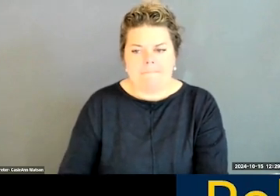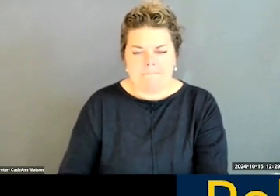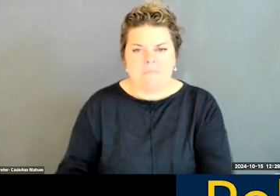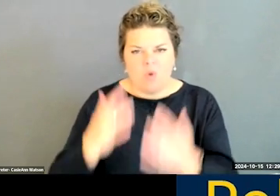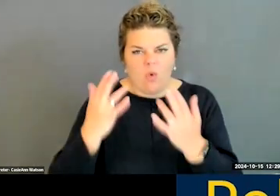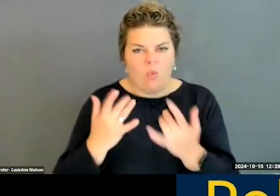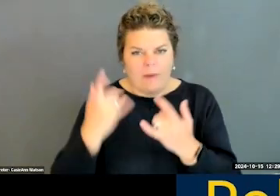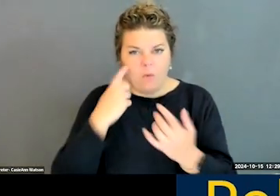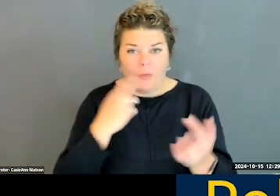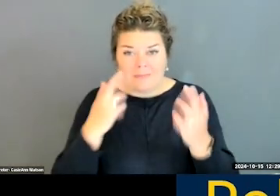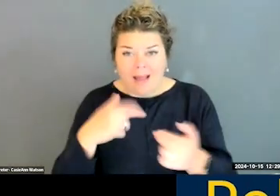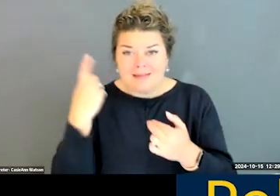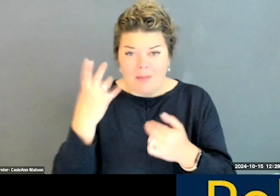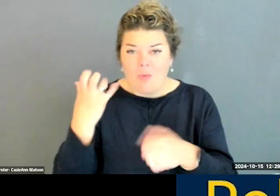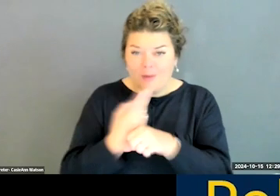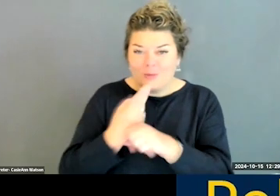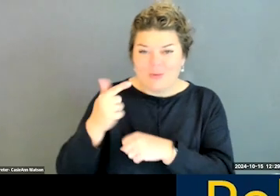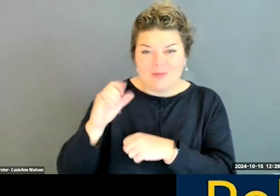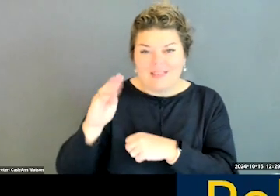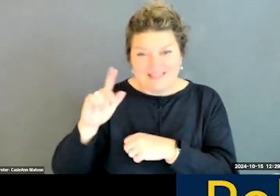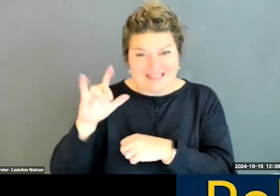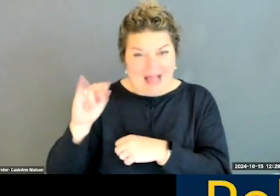I see someone wants to use Goblin tools. That's a great answer.